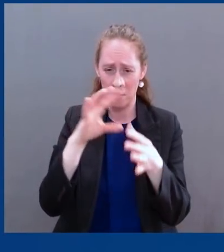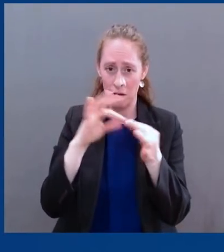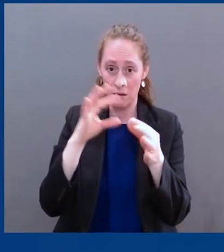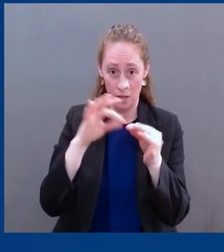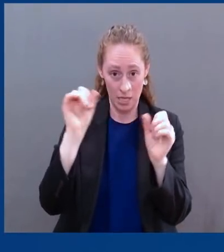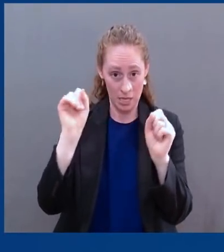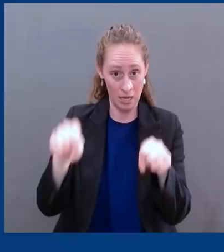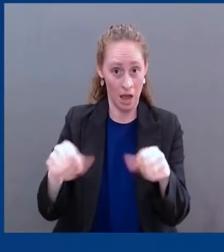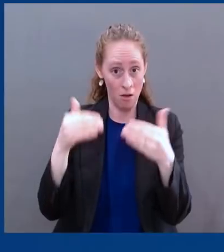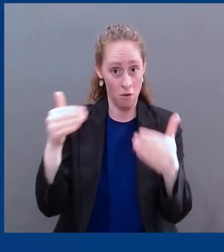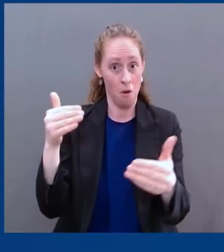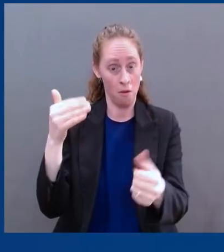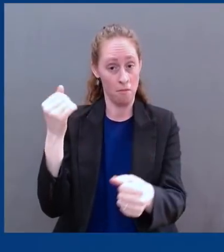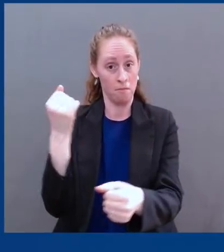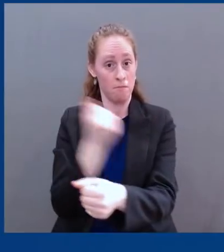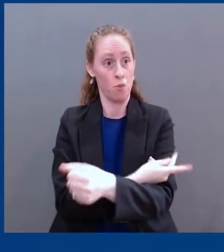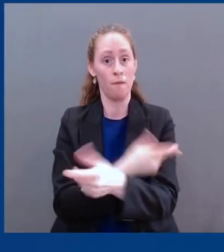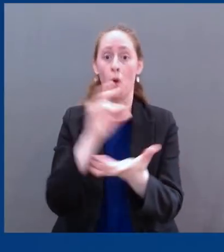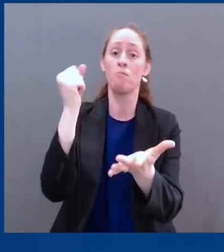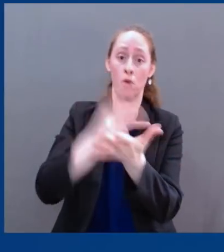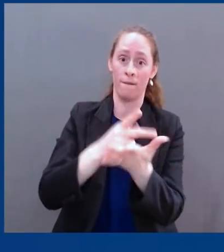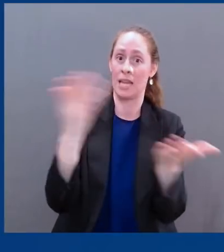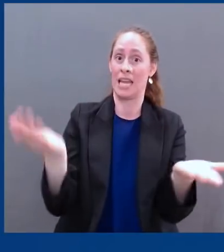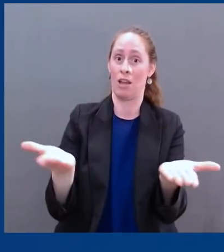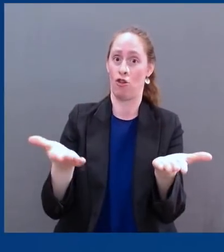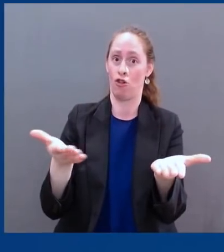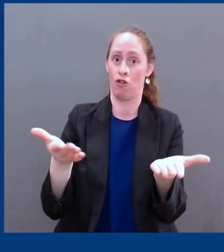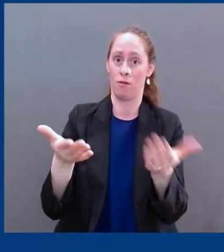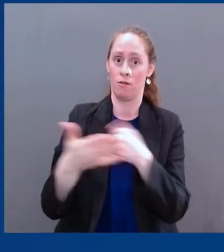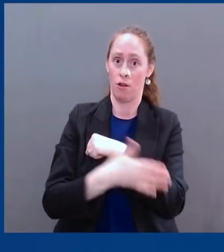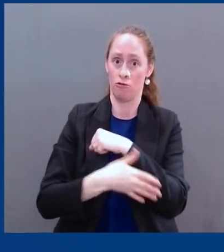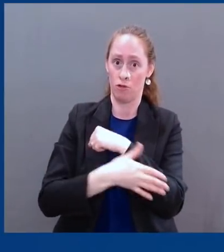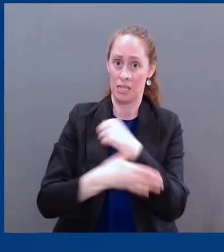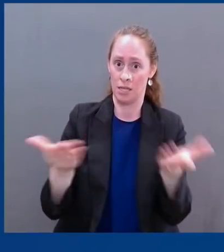to get a fourth booster coming up? And if that is the case, do we have --